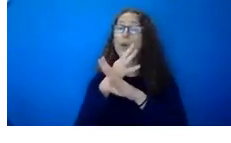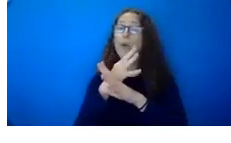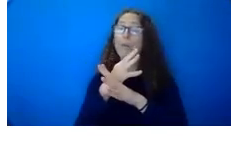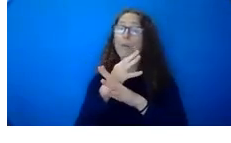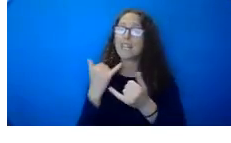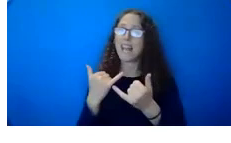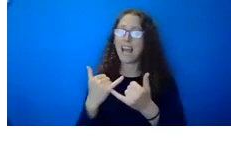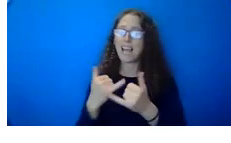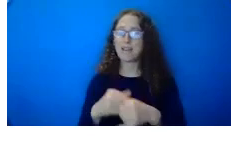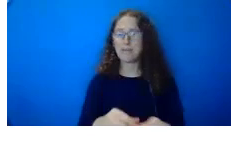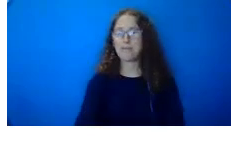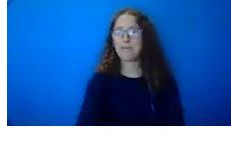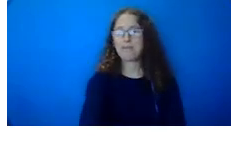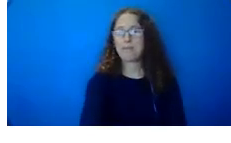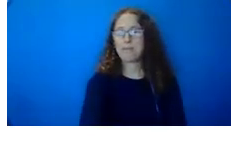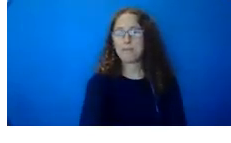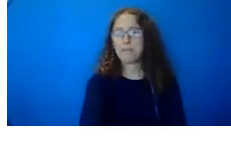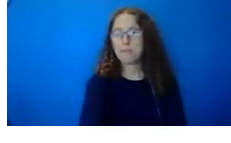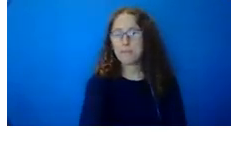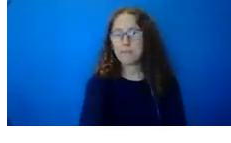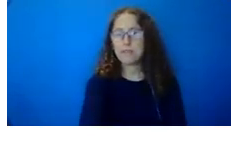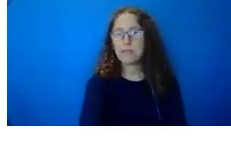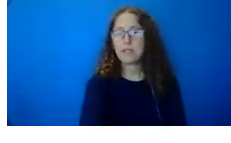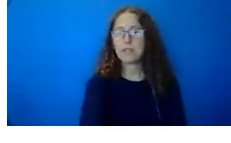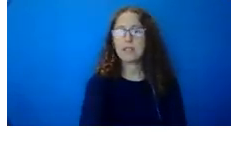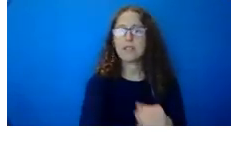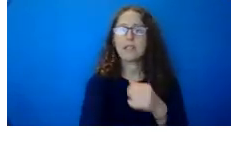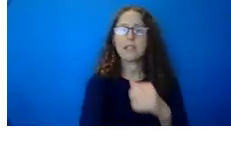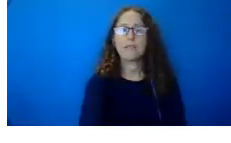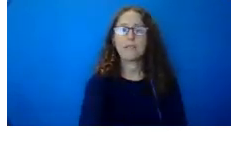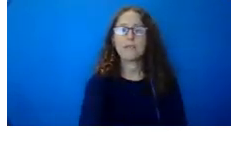ADAM SCHMID. I ALSO WORK FOR KING COUNTY. I AM PART OF THE